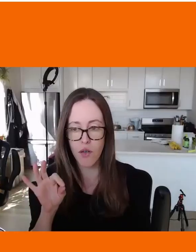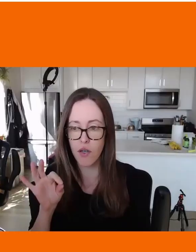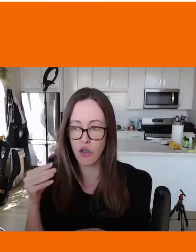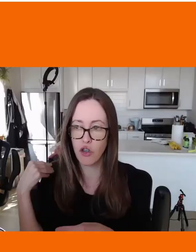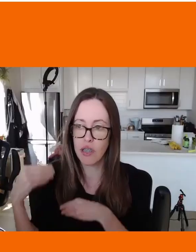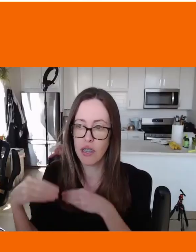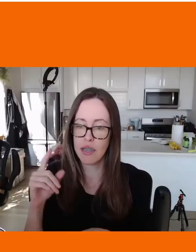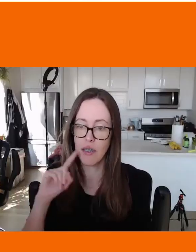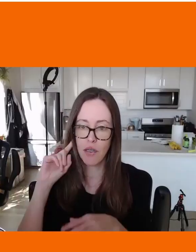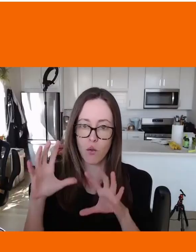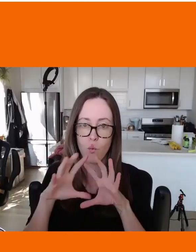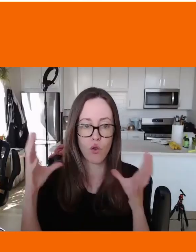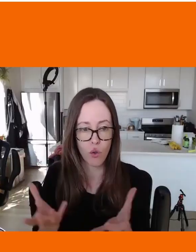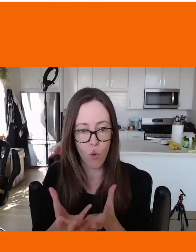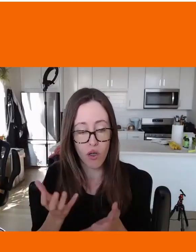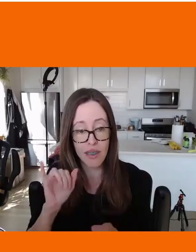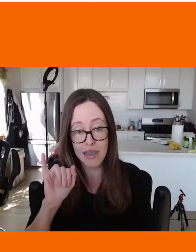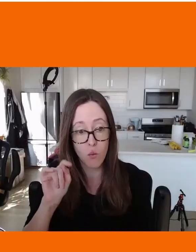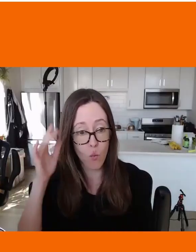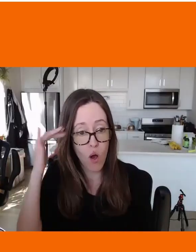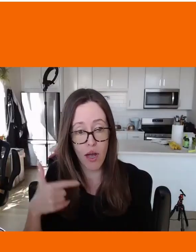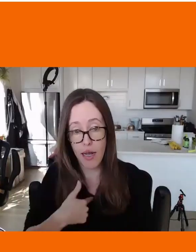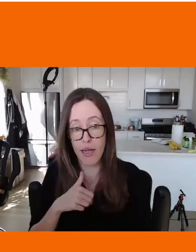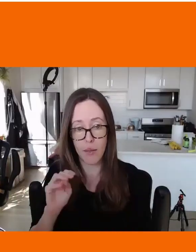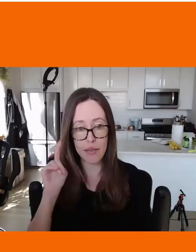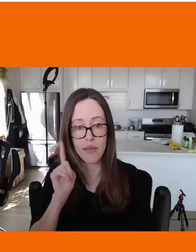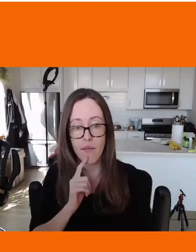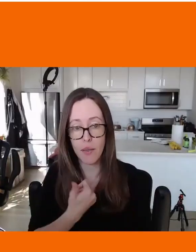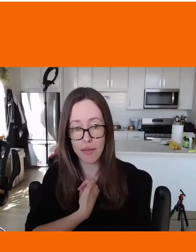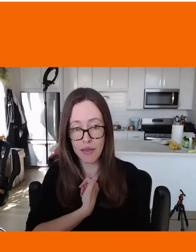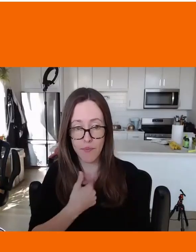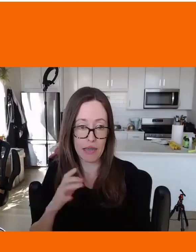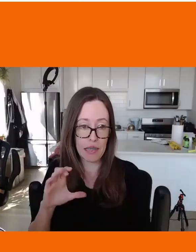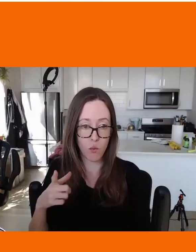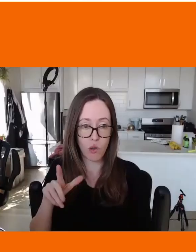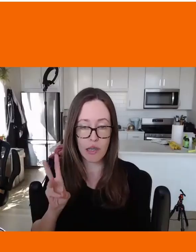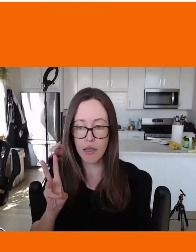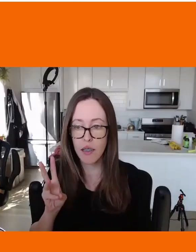And it's a common cause of genetic deafness worldwide. It's actually why I'm personally deaf myself,